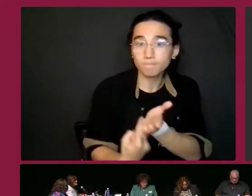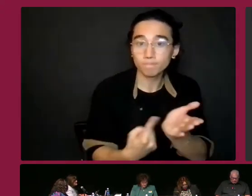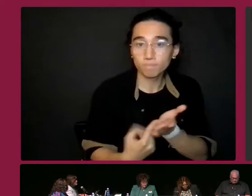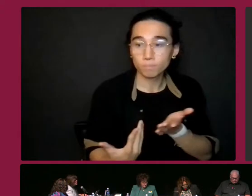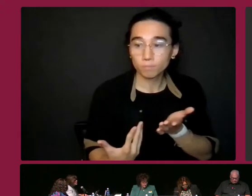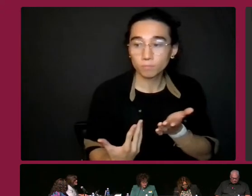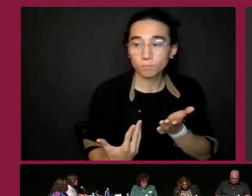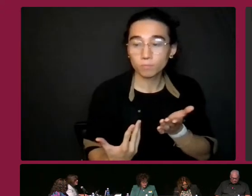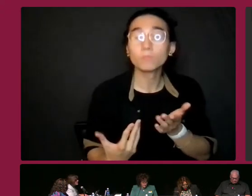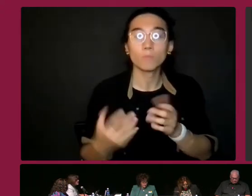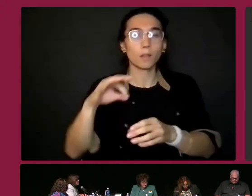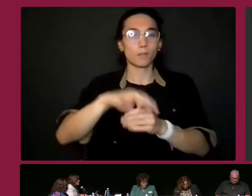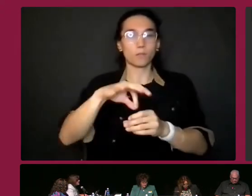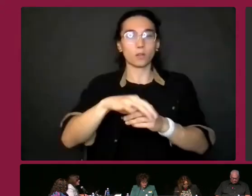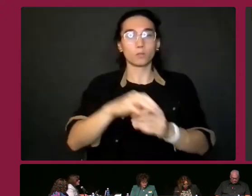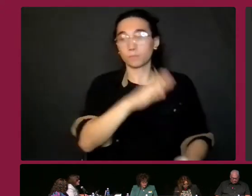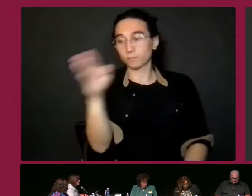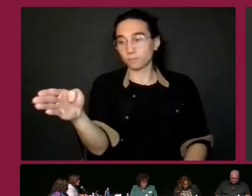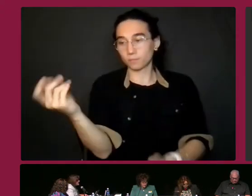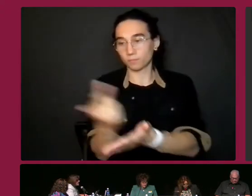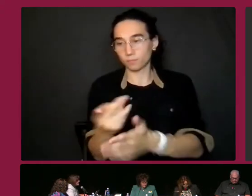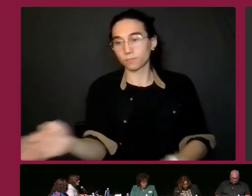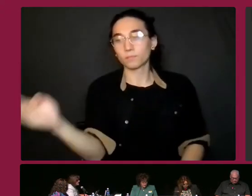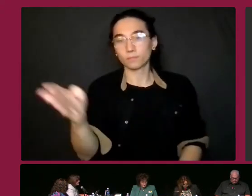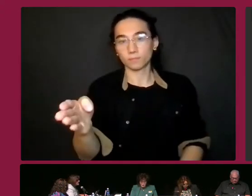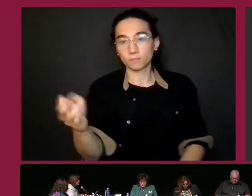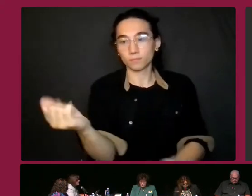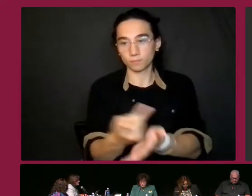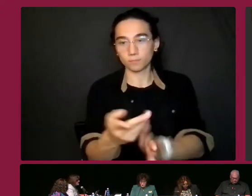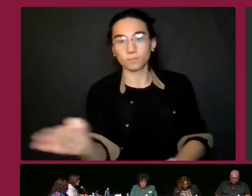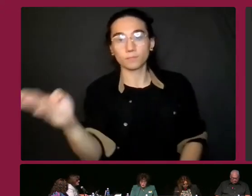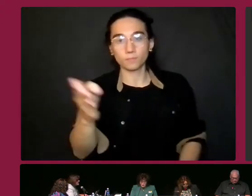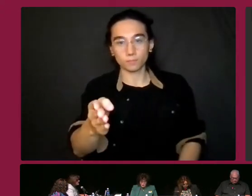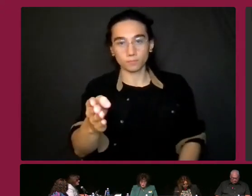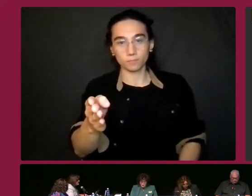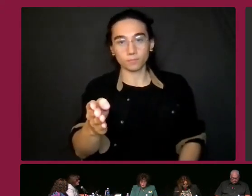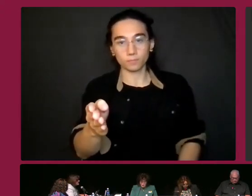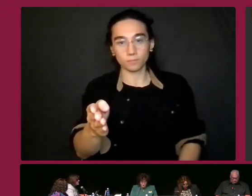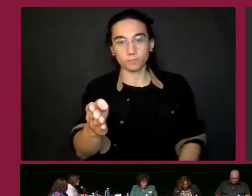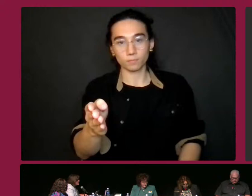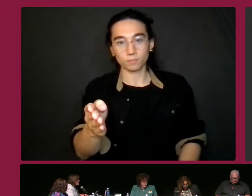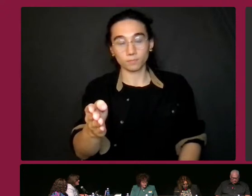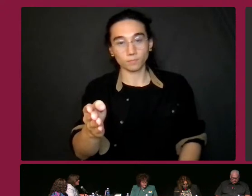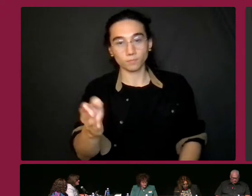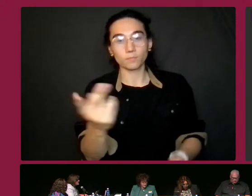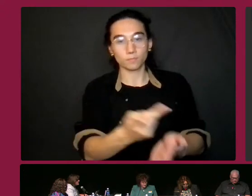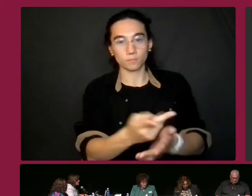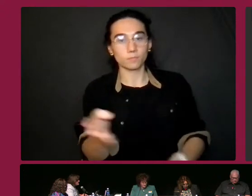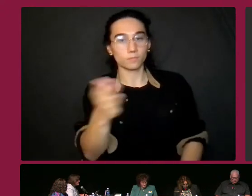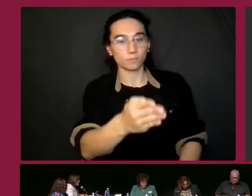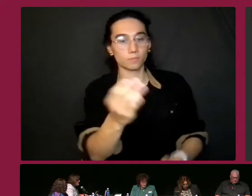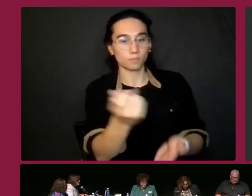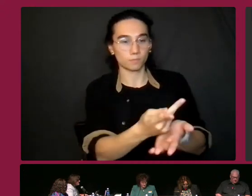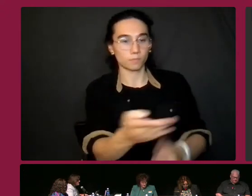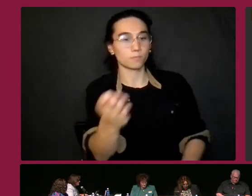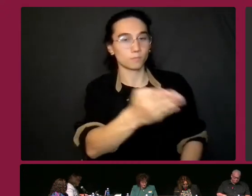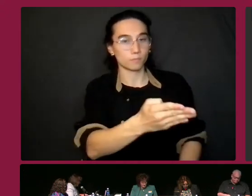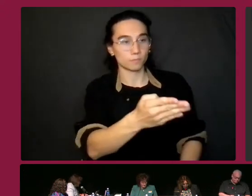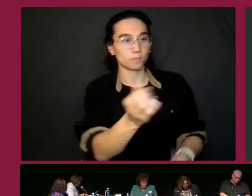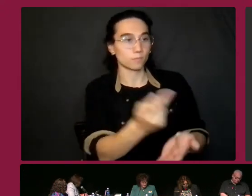Vote. Student Trustee Rivera? Approve. Trustee Gaines? Approve. Trustee Rives? Aye. Trustee Buffalo? Yes. Trustee Adams? Aye. Trustee Harvey?